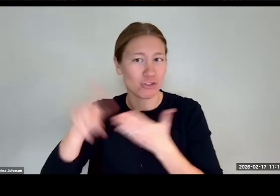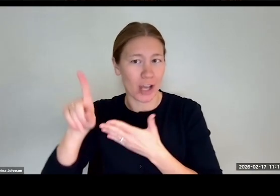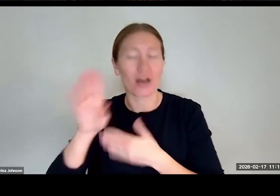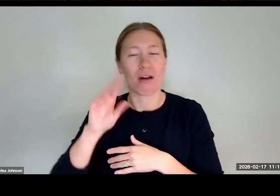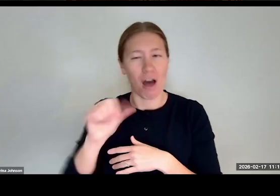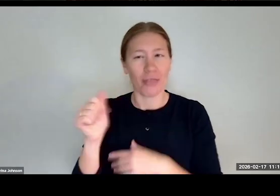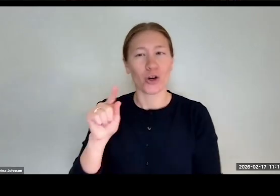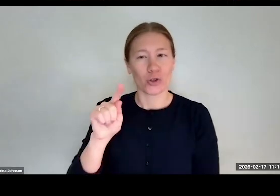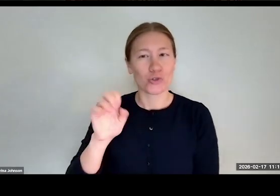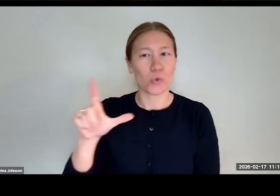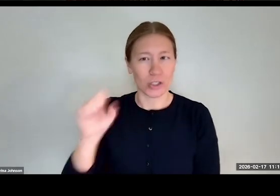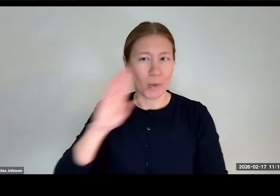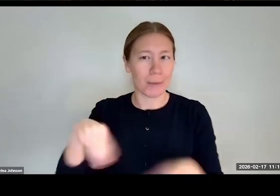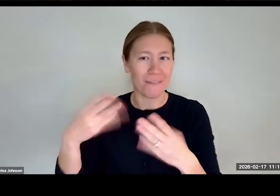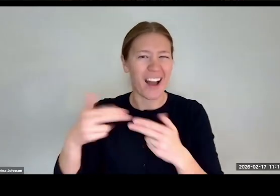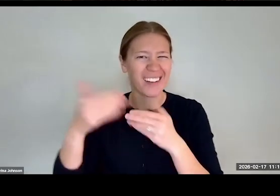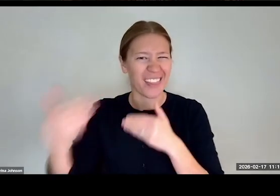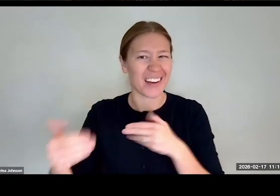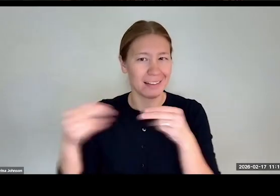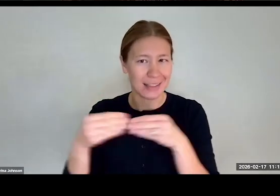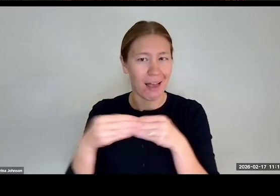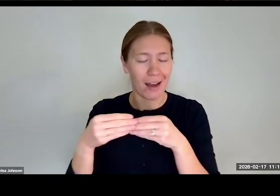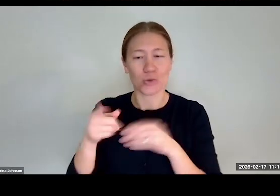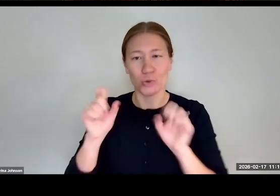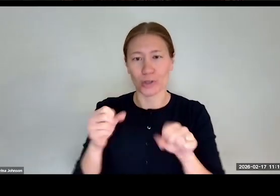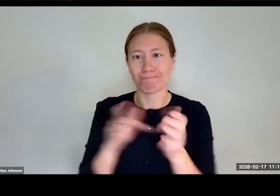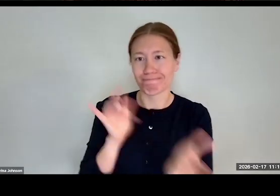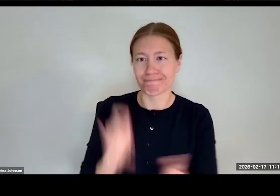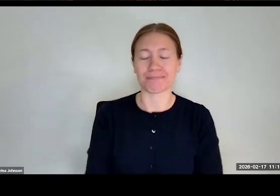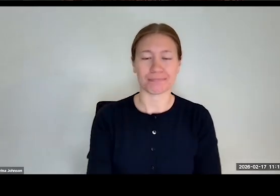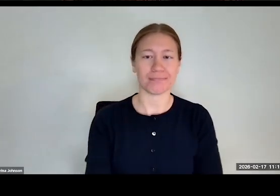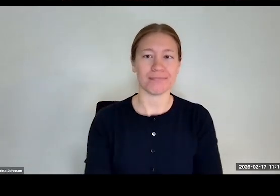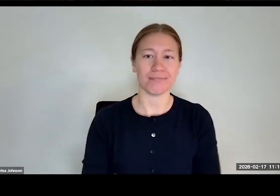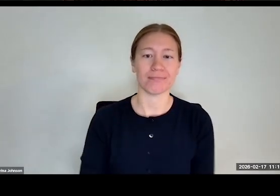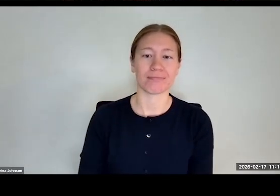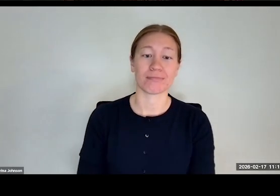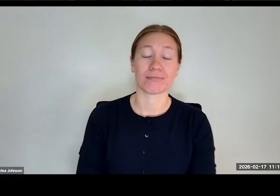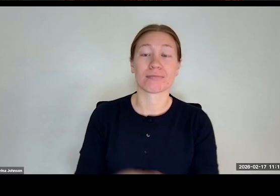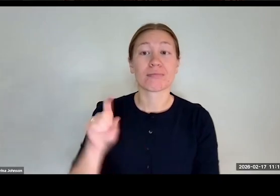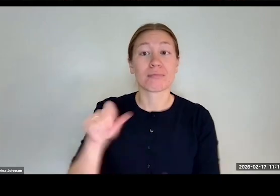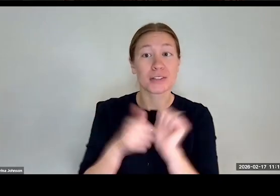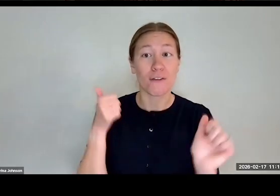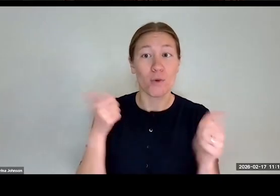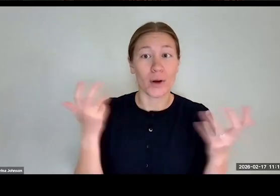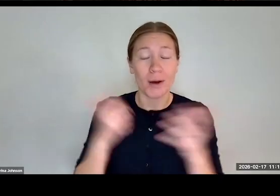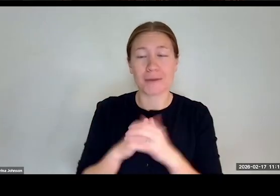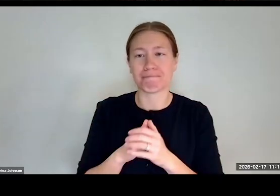that you can reference instead. The other thing that we wanna make sure that we don't do is relying on color alone to convey meaning.